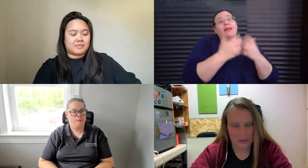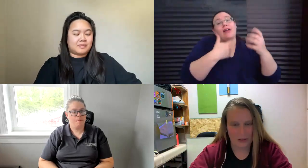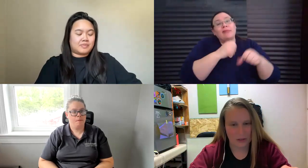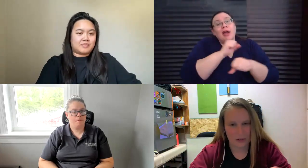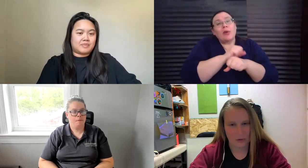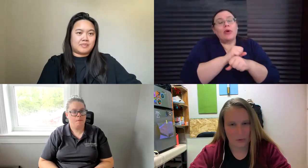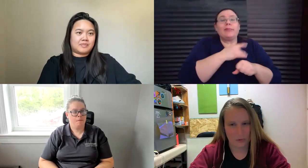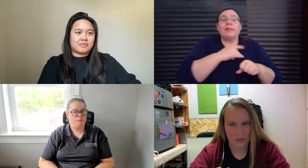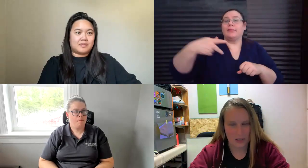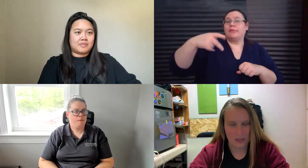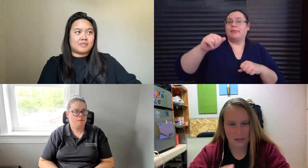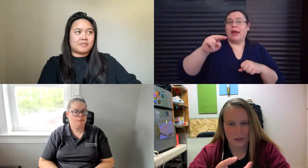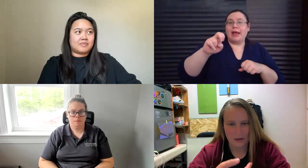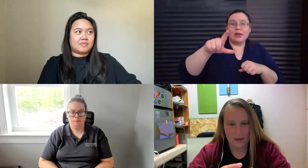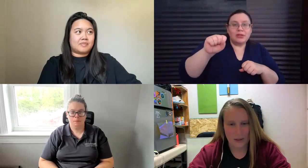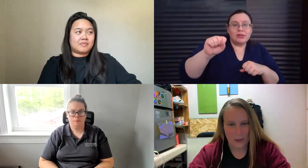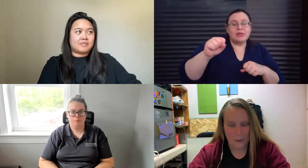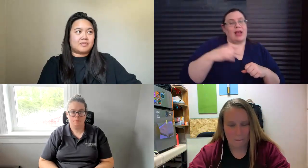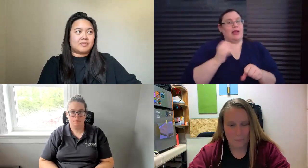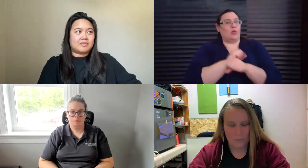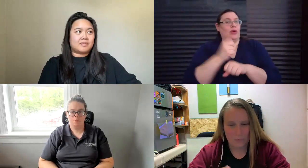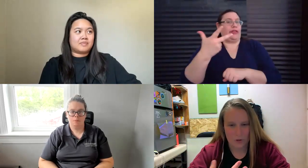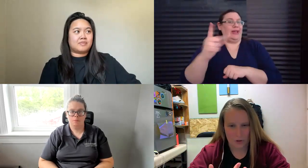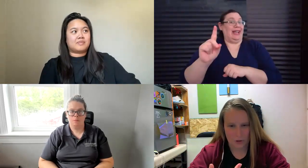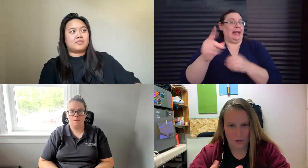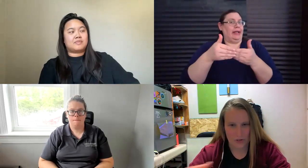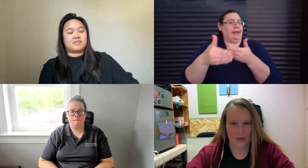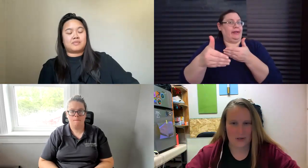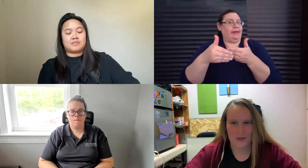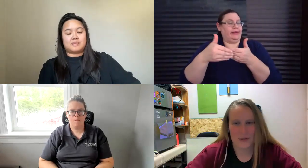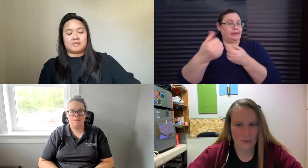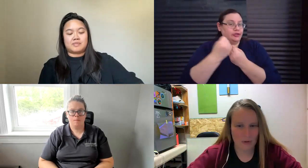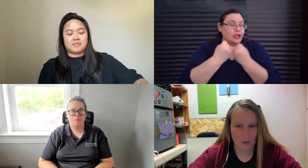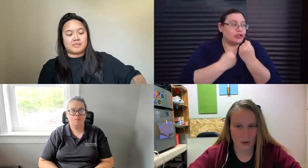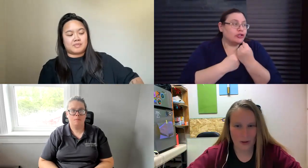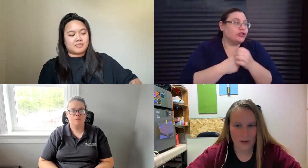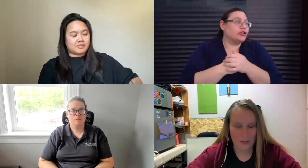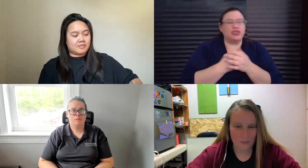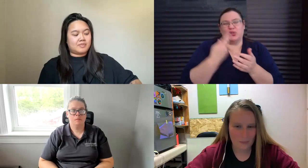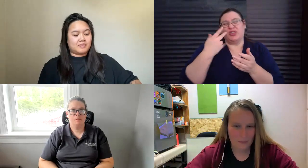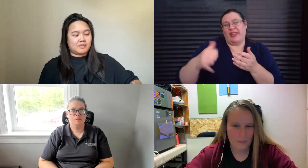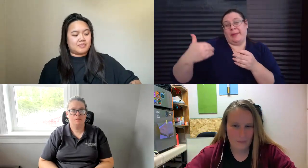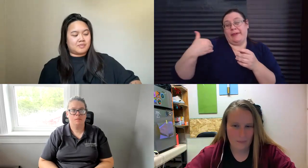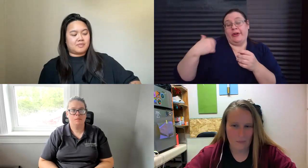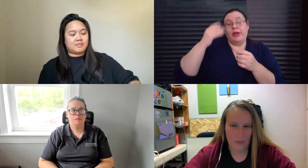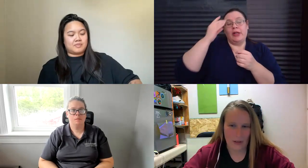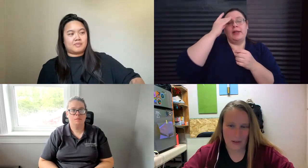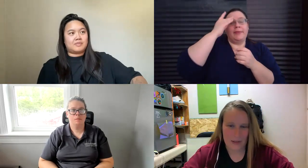I like to do 3 D structures, as you saw before.